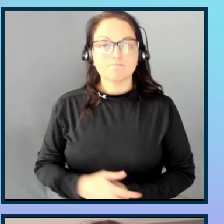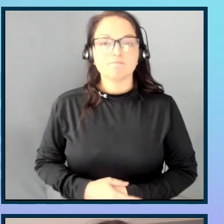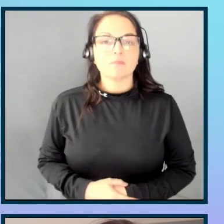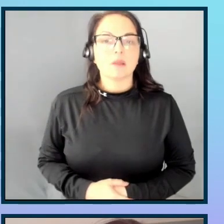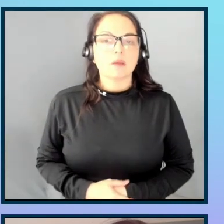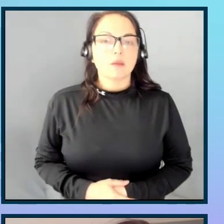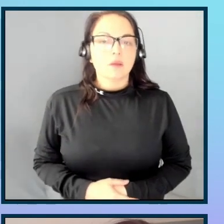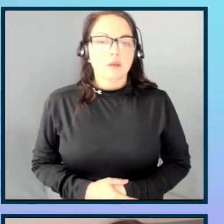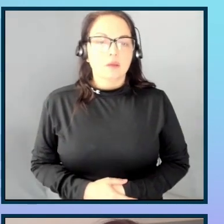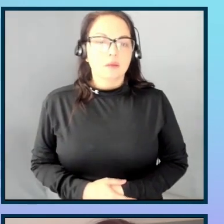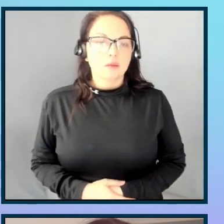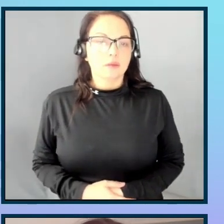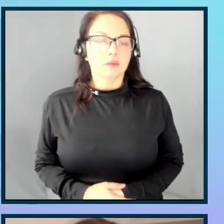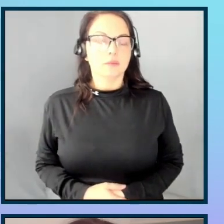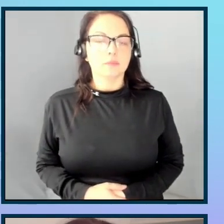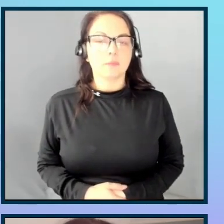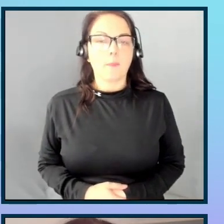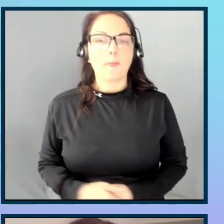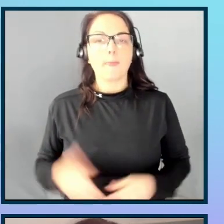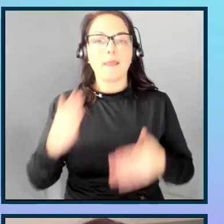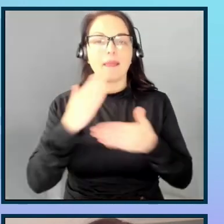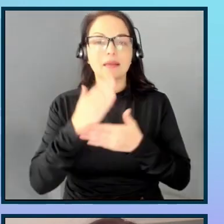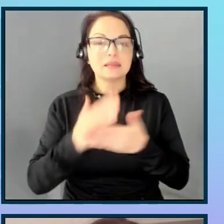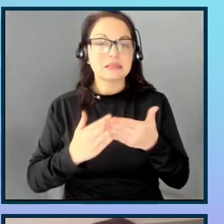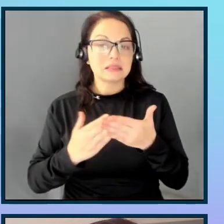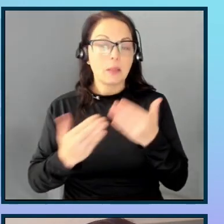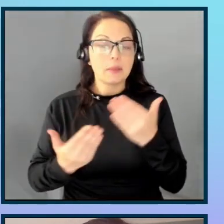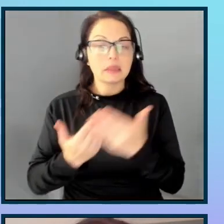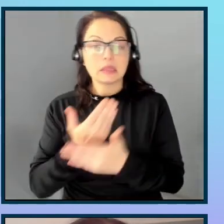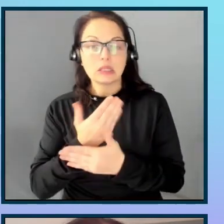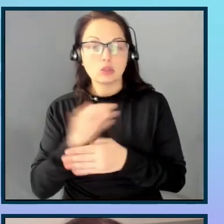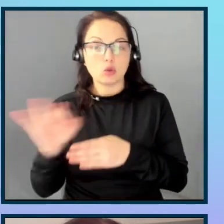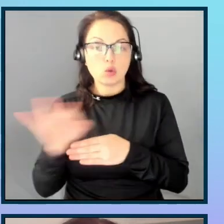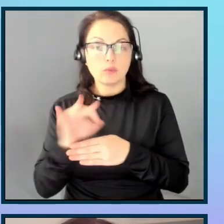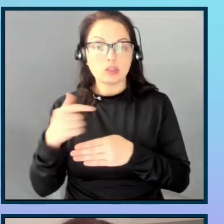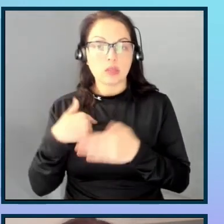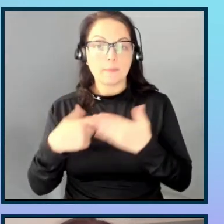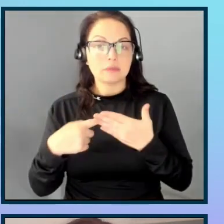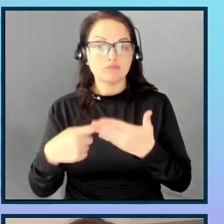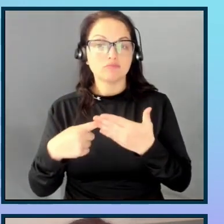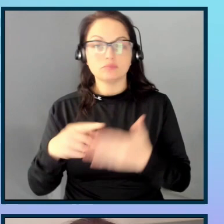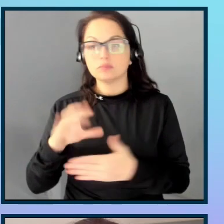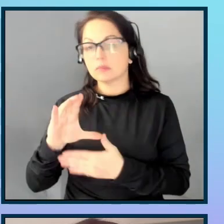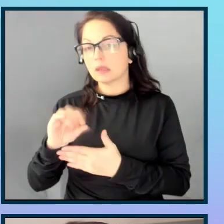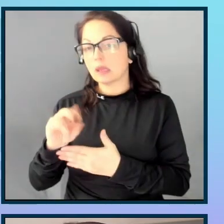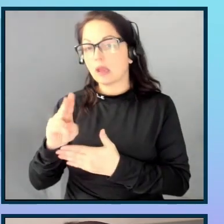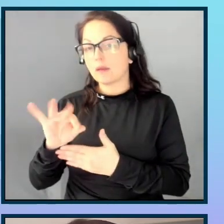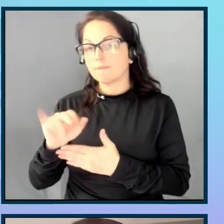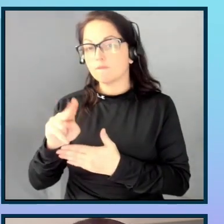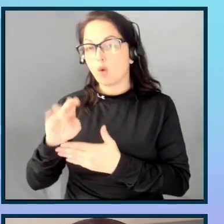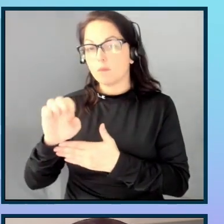So some of the new features that I've been talked about for WCAG 3, conformance for websites and apps.